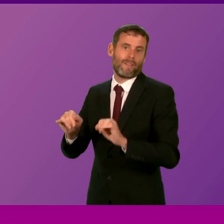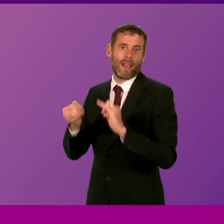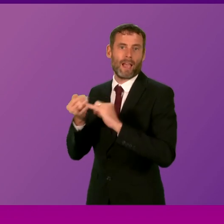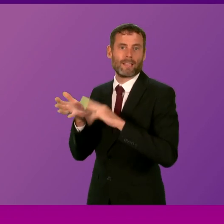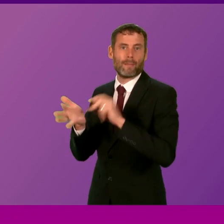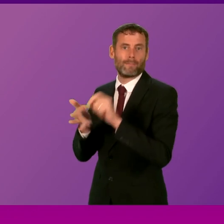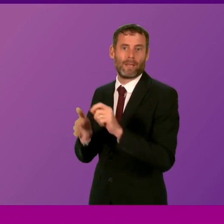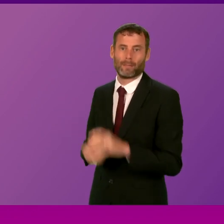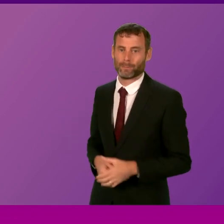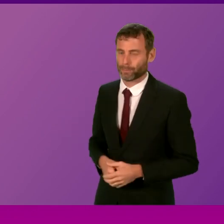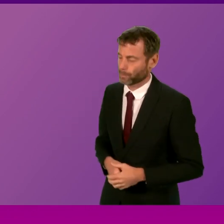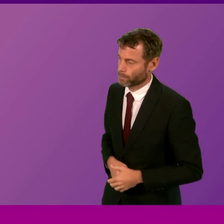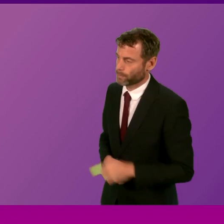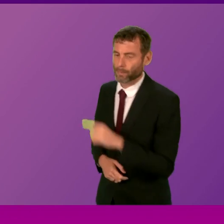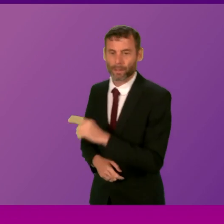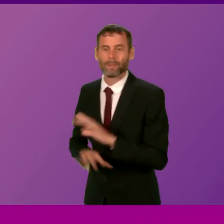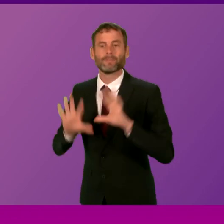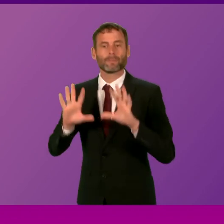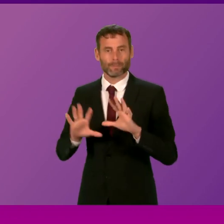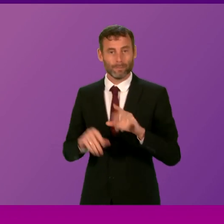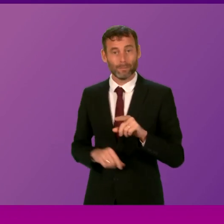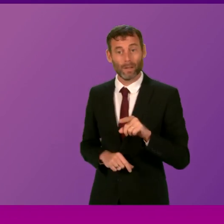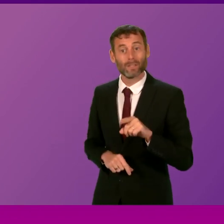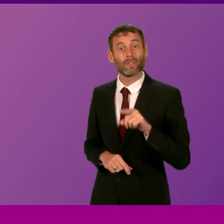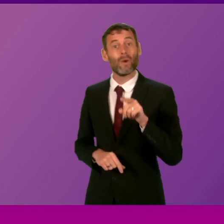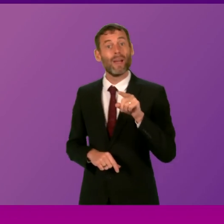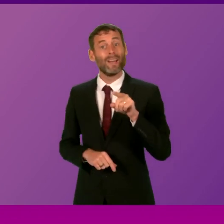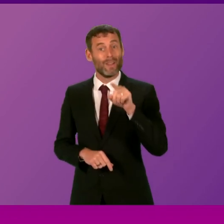We know that Anas Sarwar is now getting his orders from Keir Starmer, and they are to not